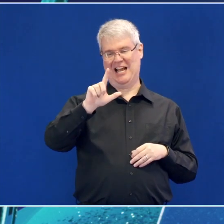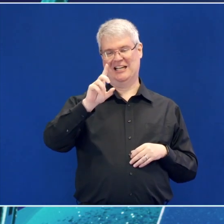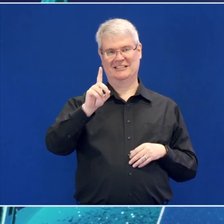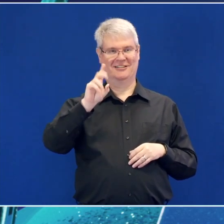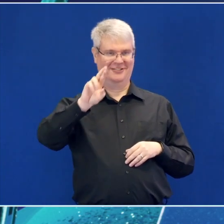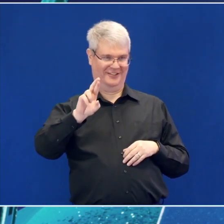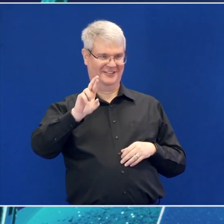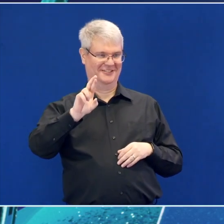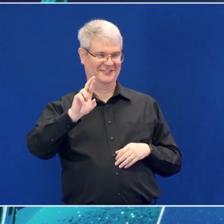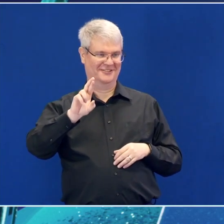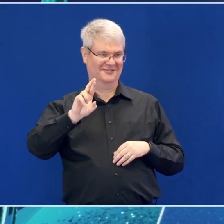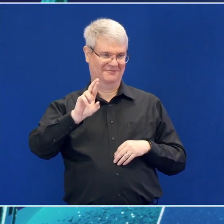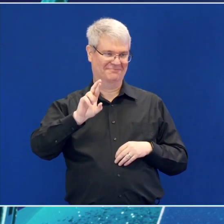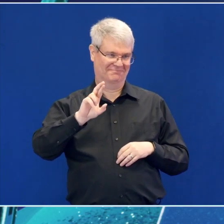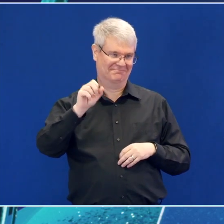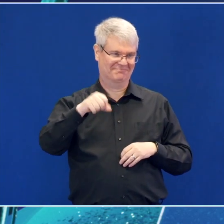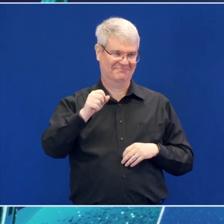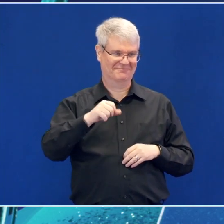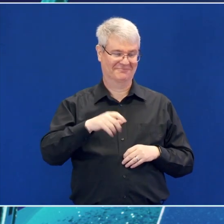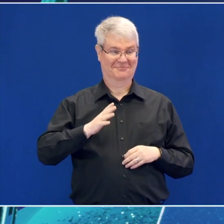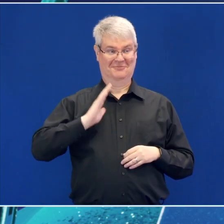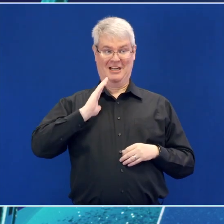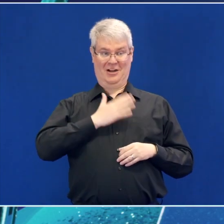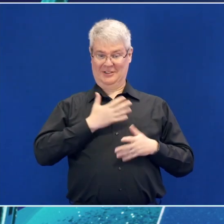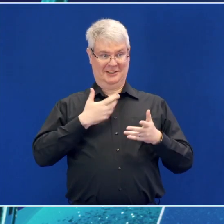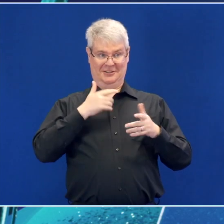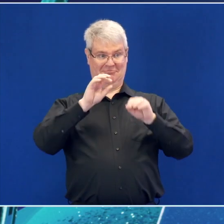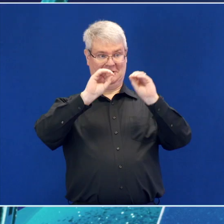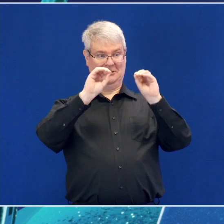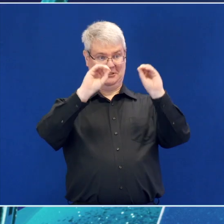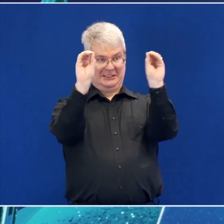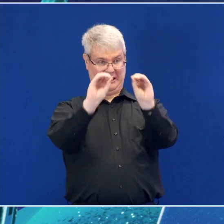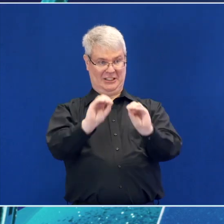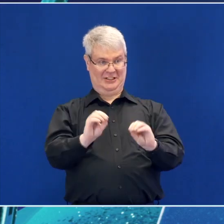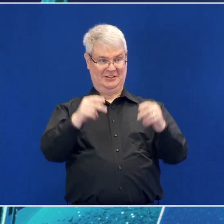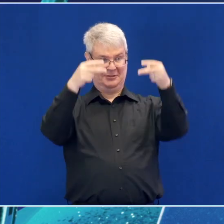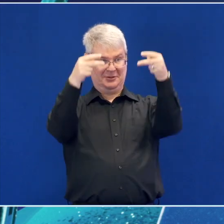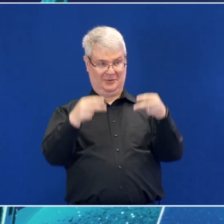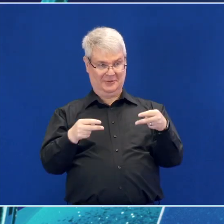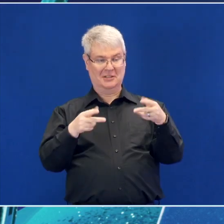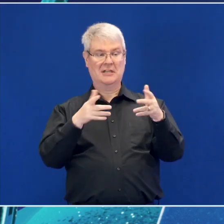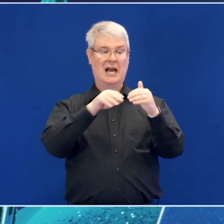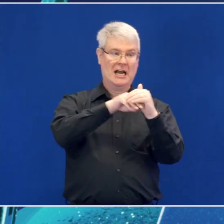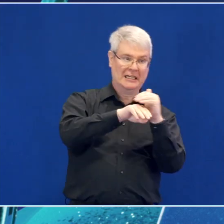on our Accessibility team, our Accessible Design team, and just simply an amazing accessibility professional.